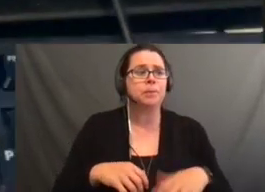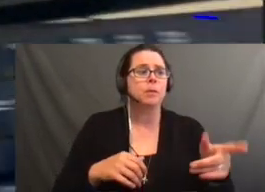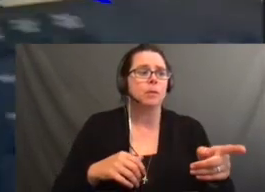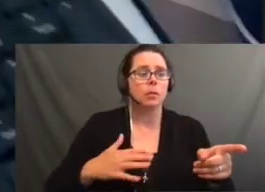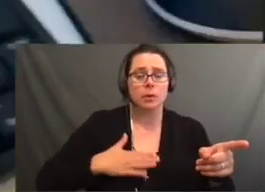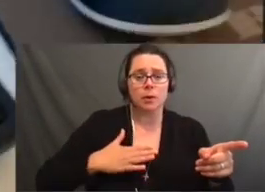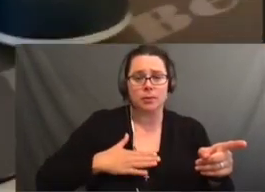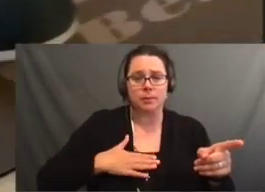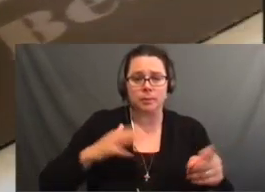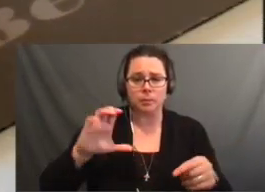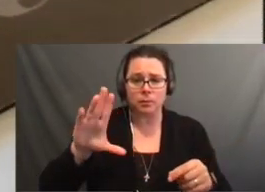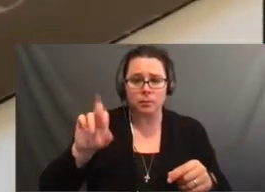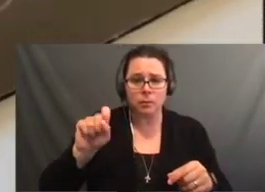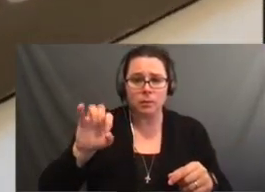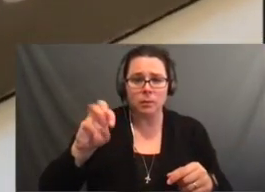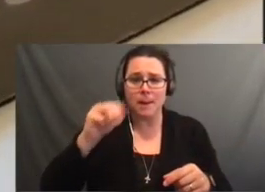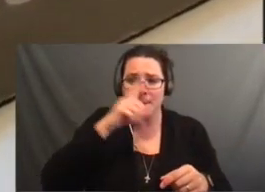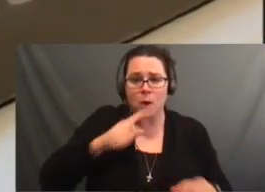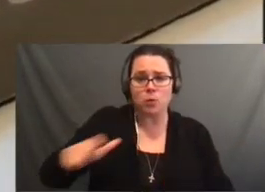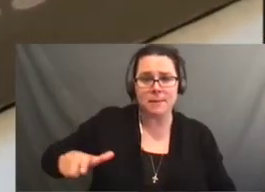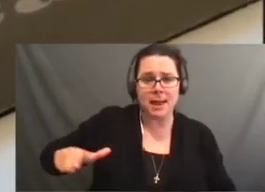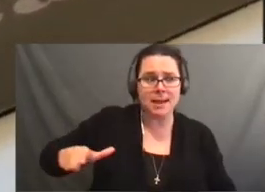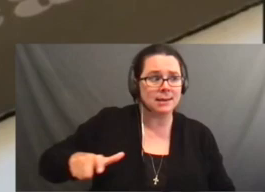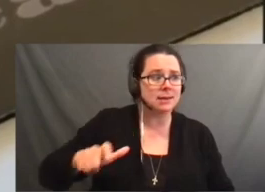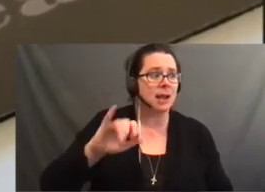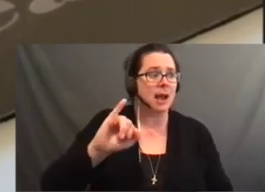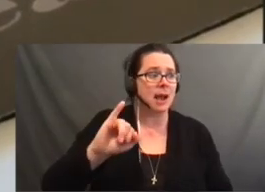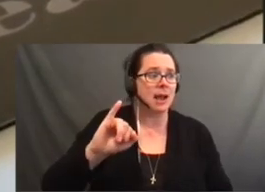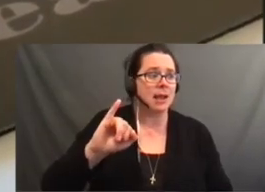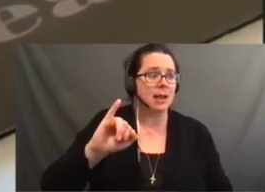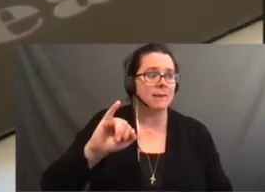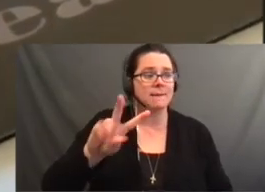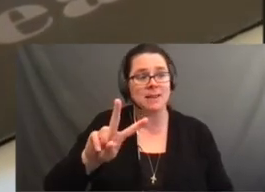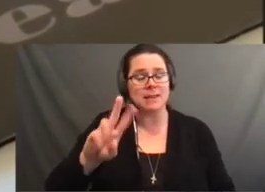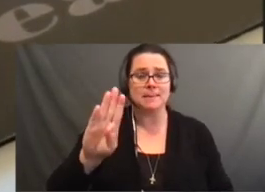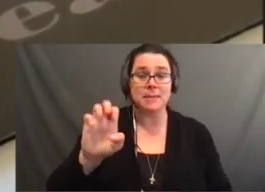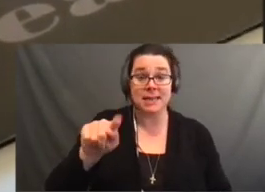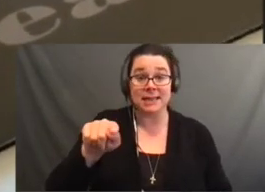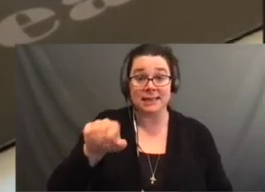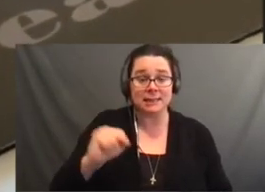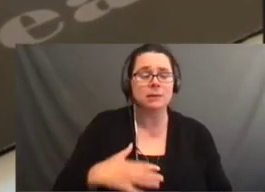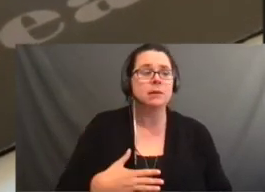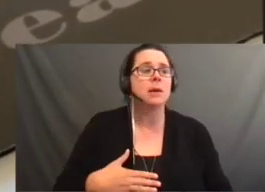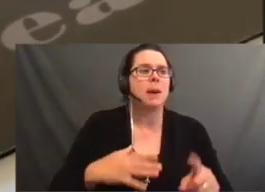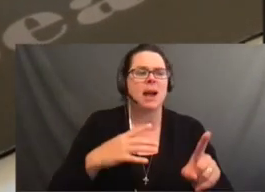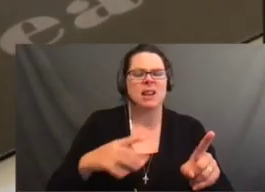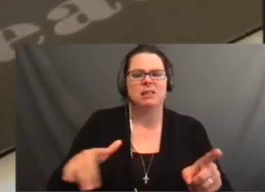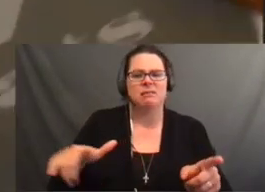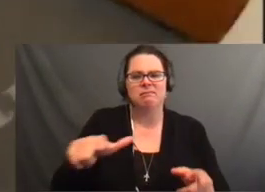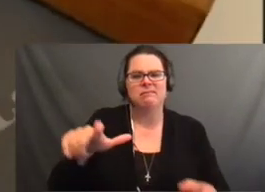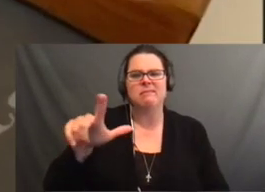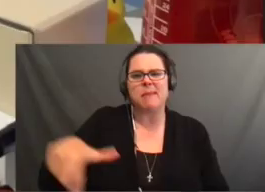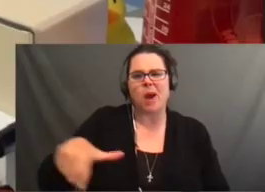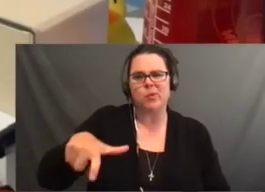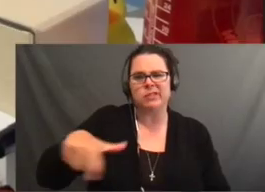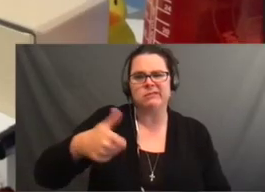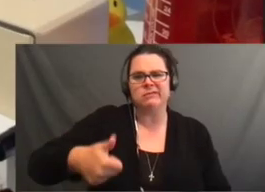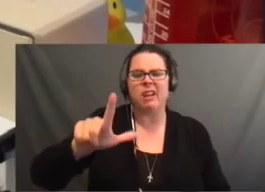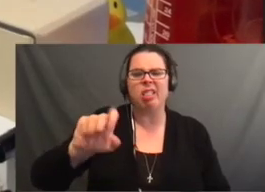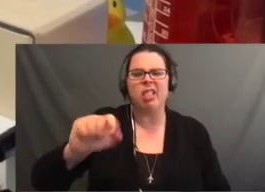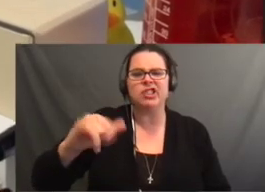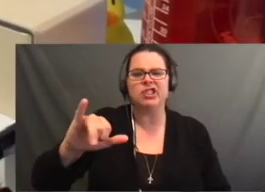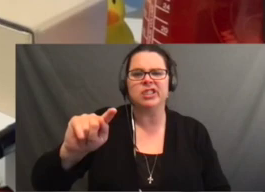Got my custom mouse pad IV Beats. And then I got my mouse Logitech.